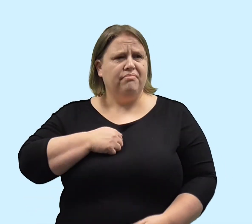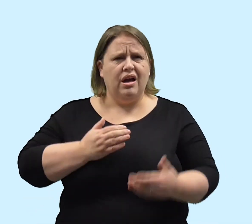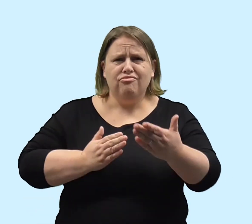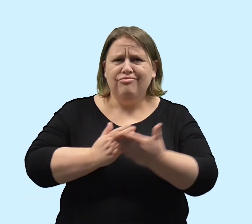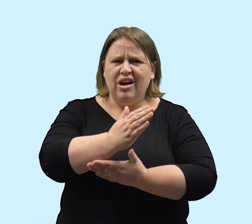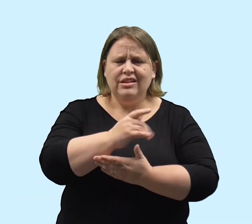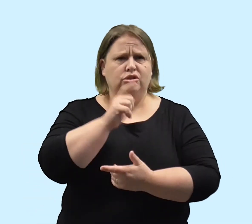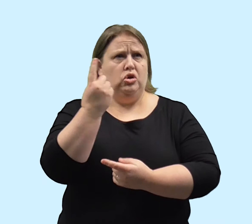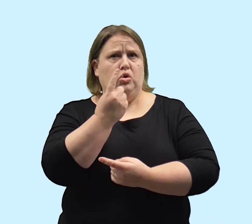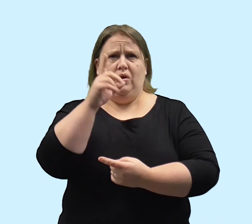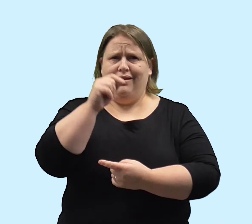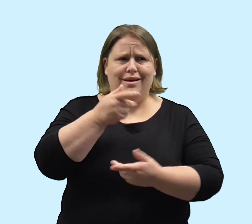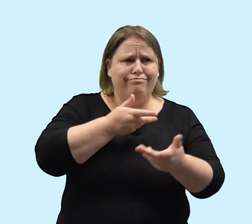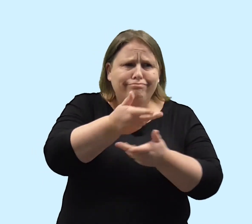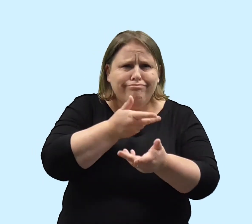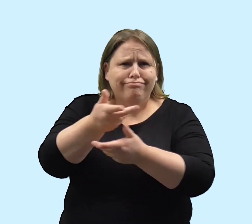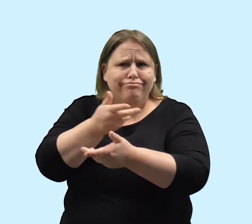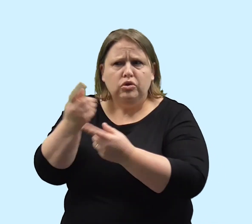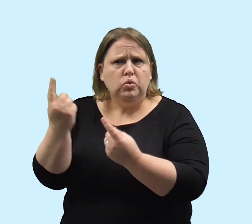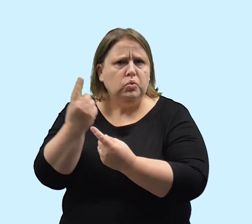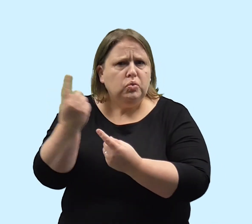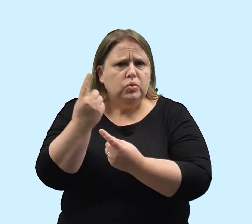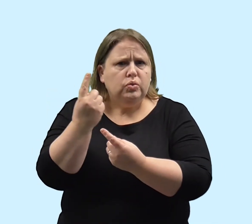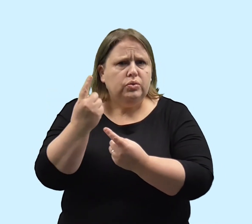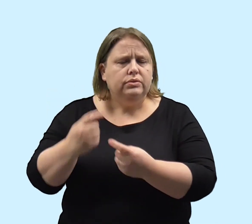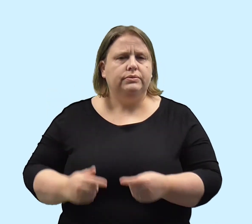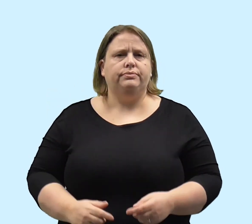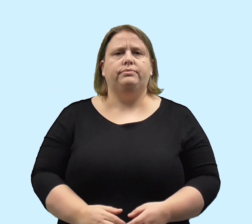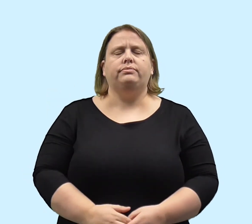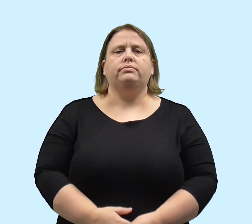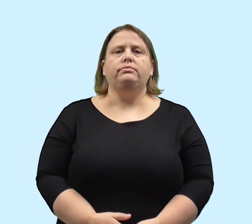Who can I discuss my rights with?